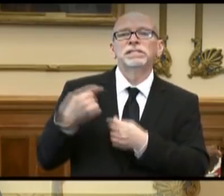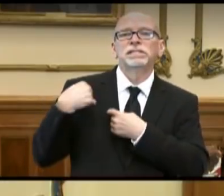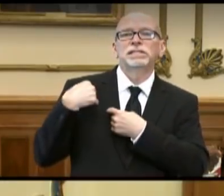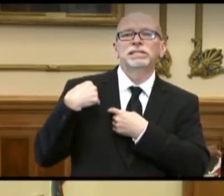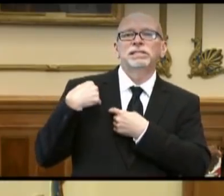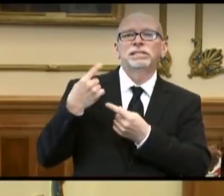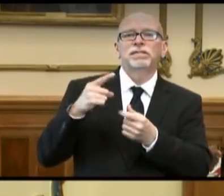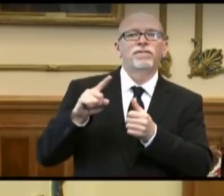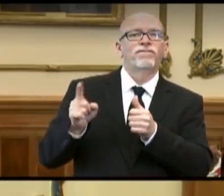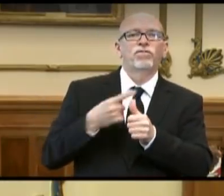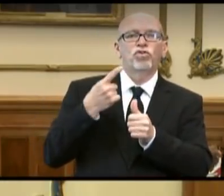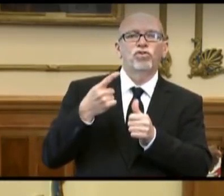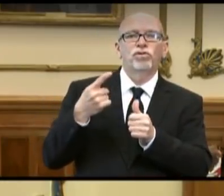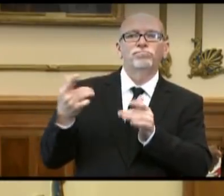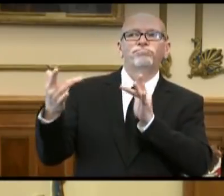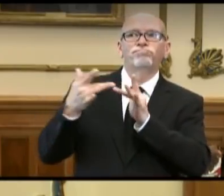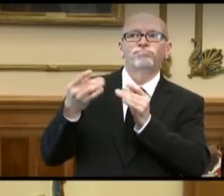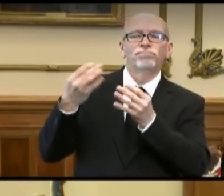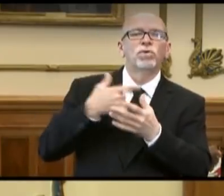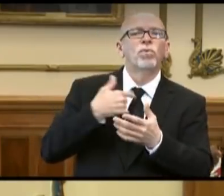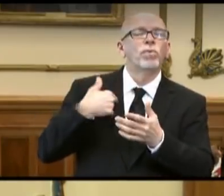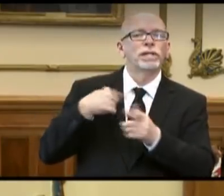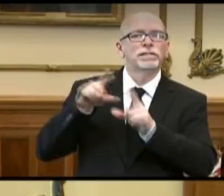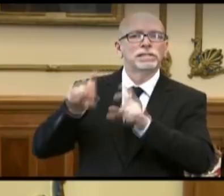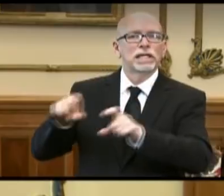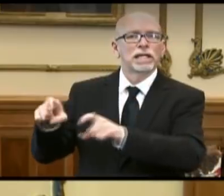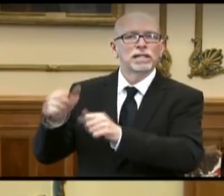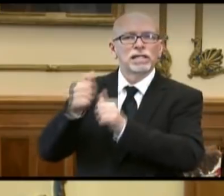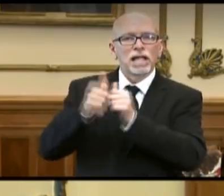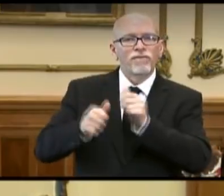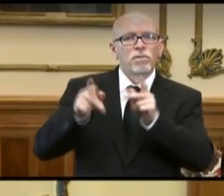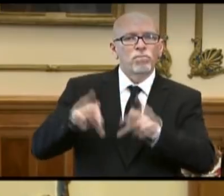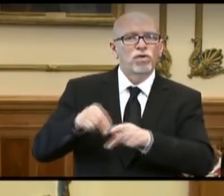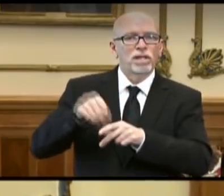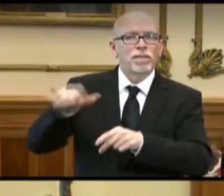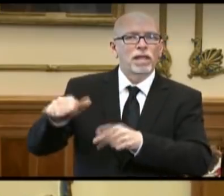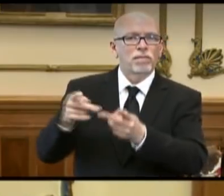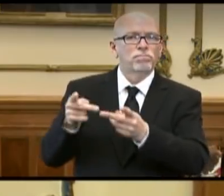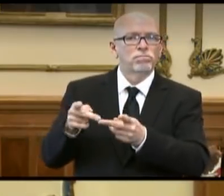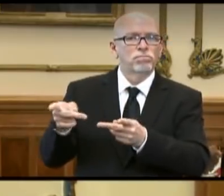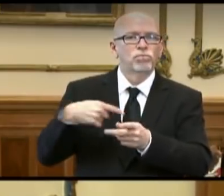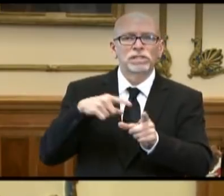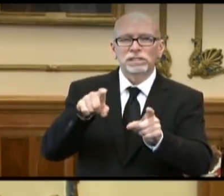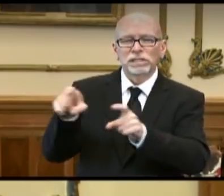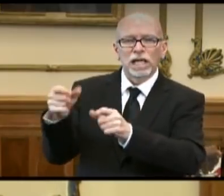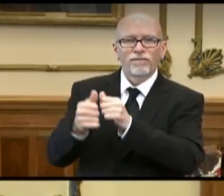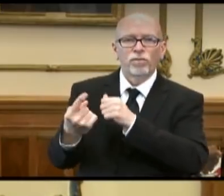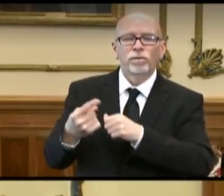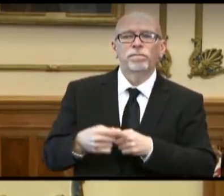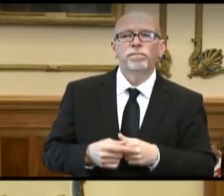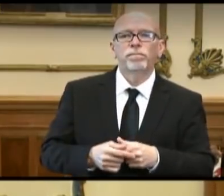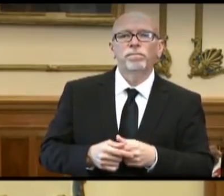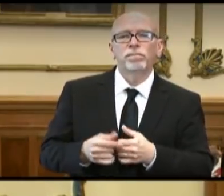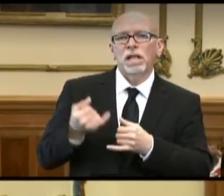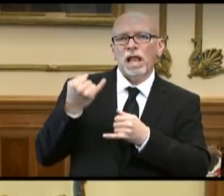THE OTHER NUMBERS, DAN, I MIGHT SEE IF YOU HAVE MORE. SINCE THE FIRST CONTACT, WE